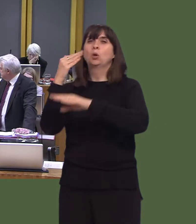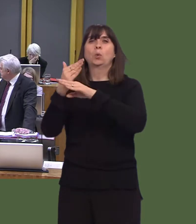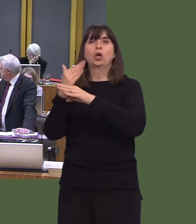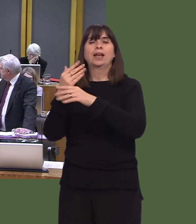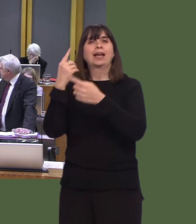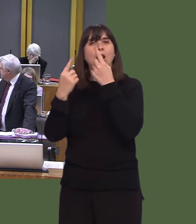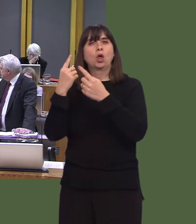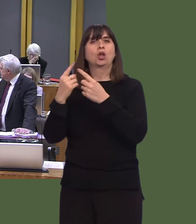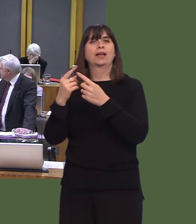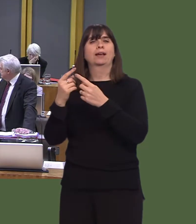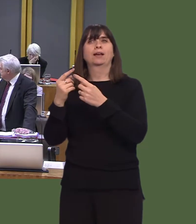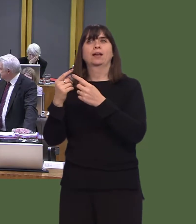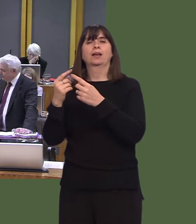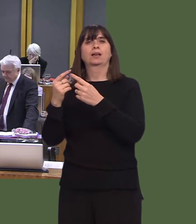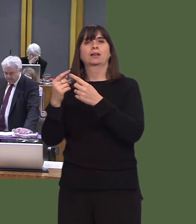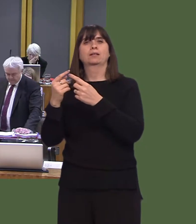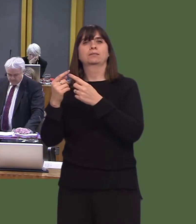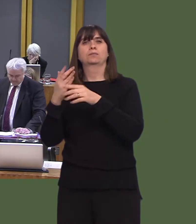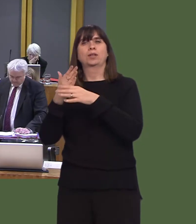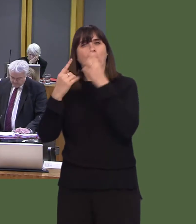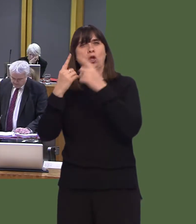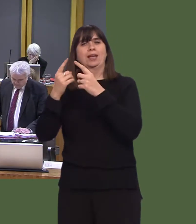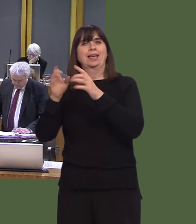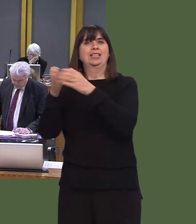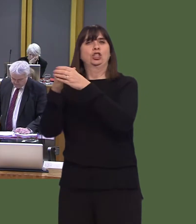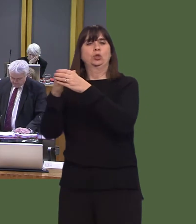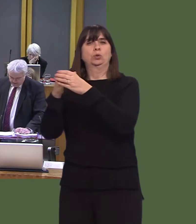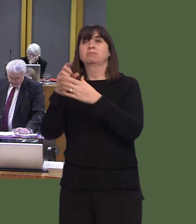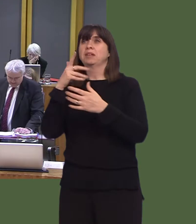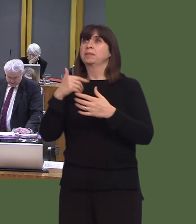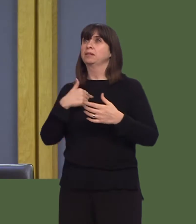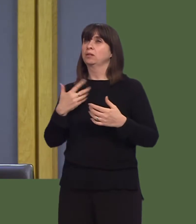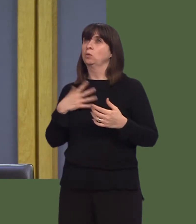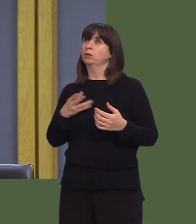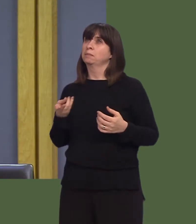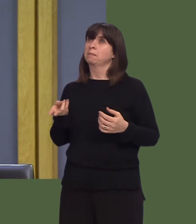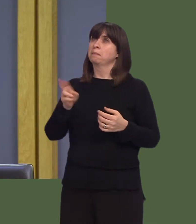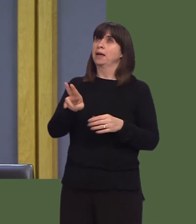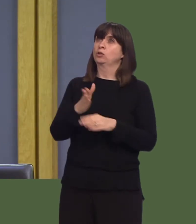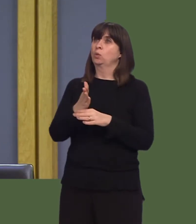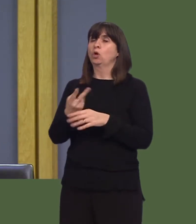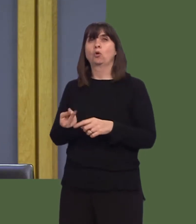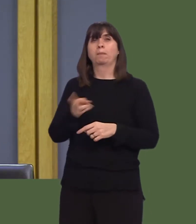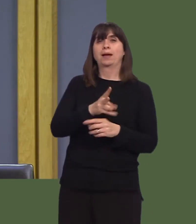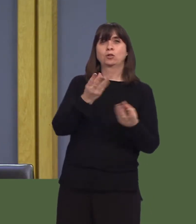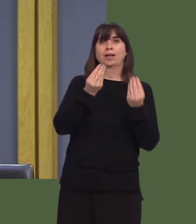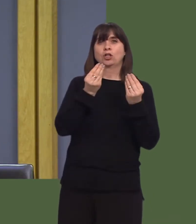in which those in need of returning to work, and returning to education and developing their skills, were highlighted.